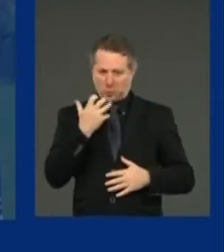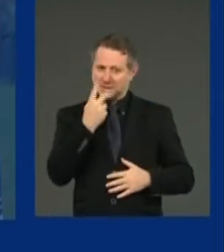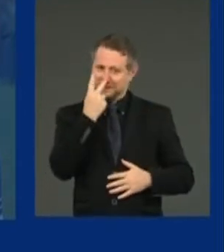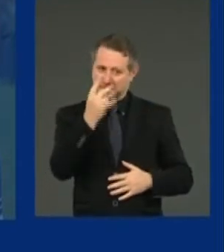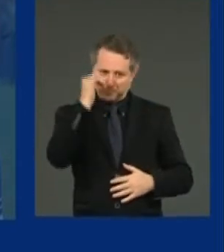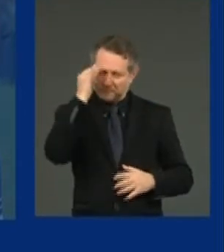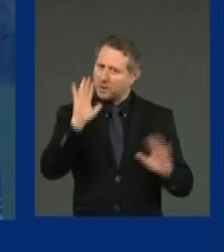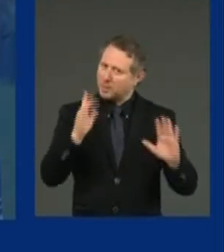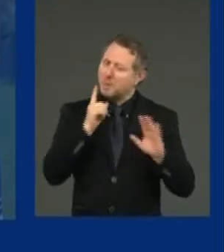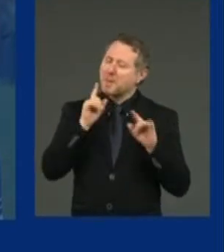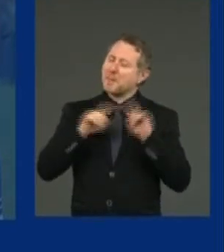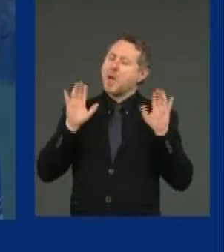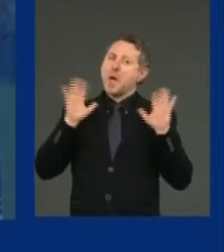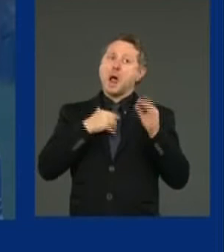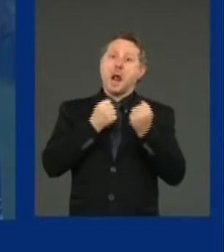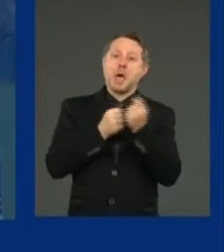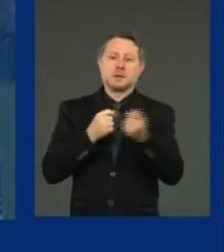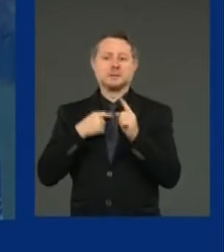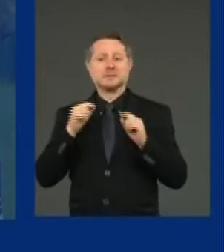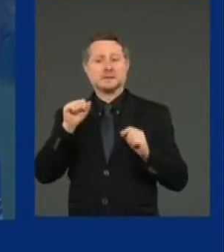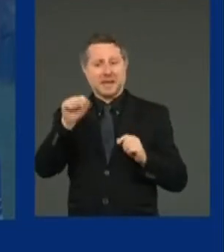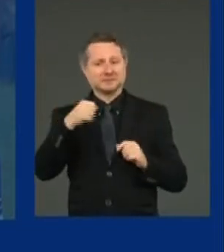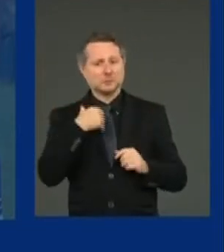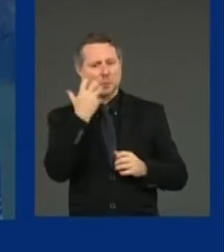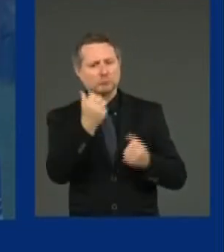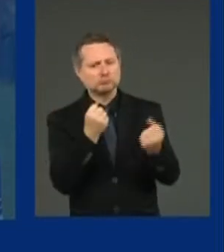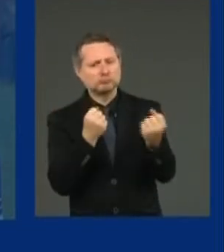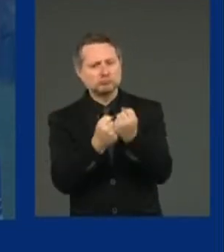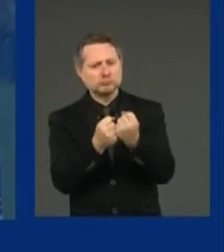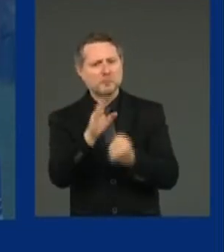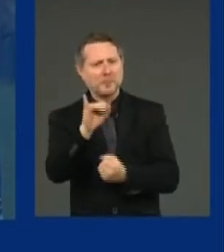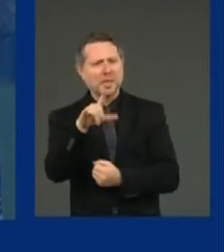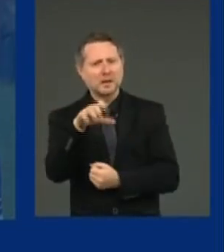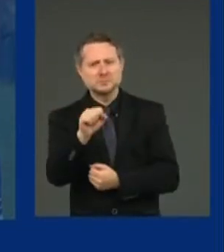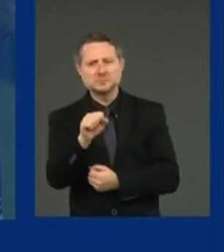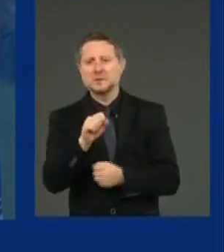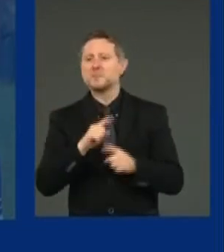ACTING AS GOVERNOR. THERE IS NO PERSONAL AGENDA HERE. YES, I DO WANT TO WATCH THE